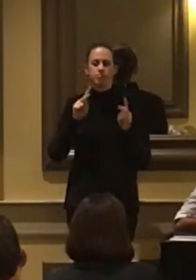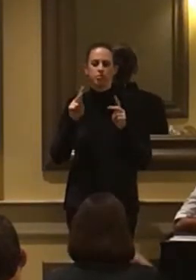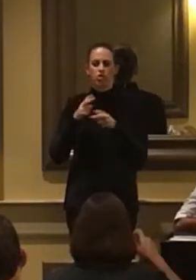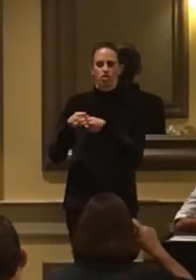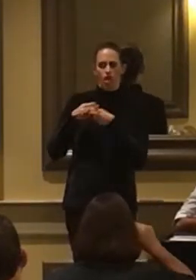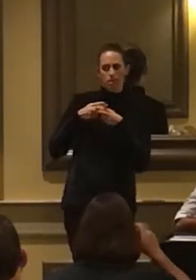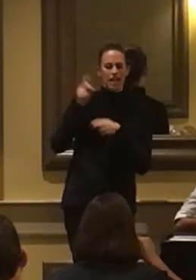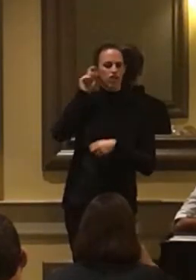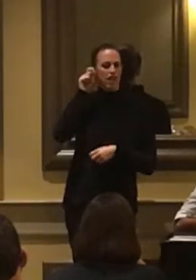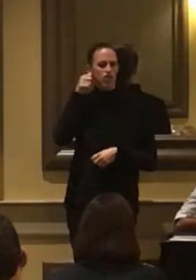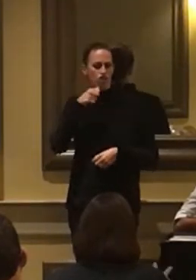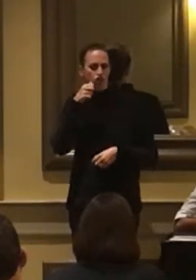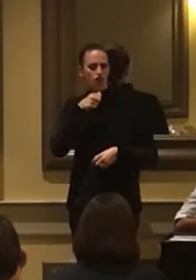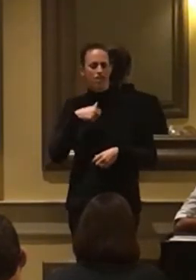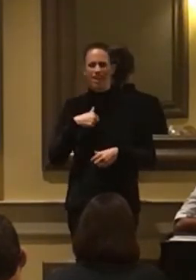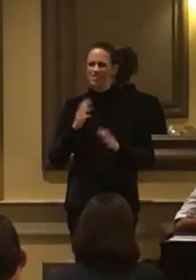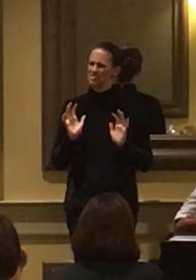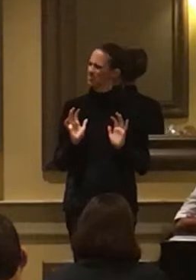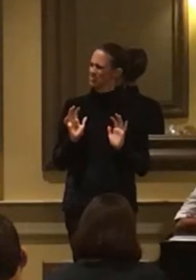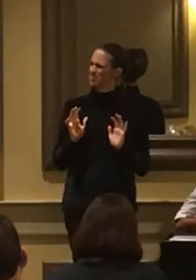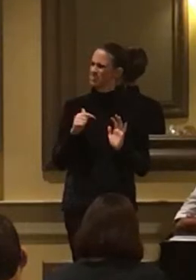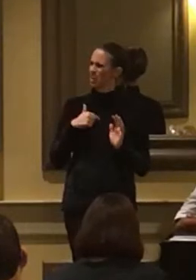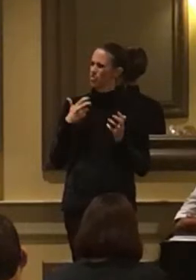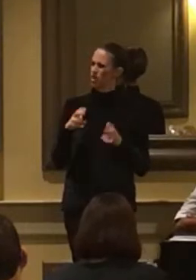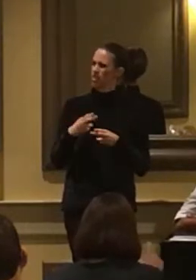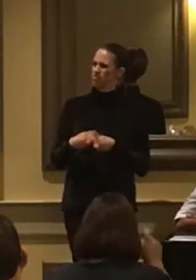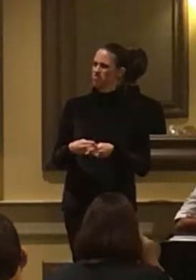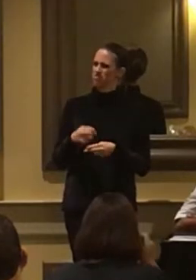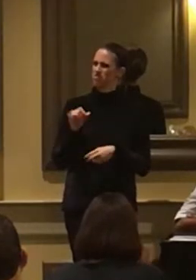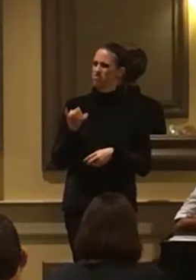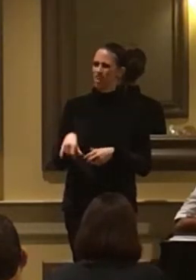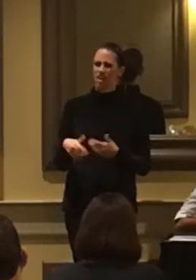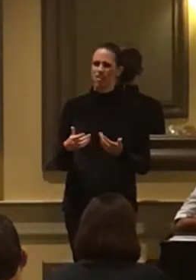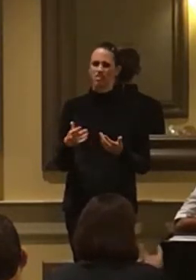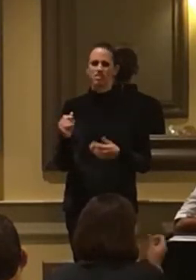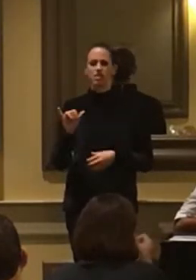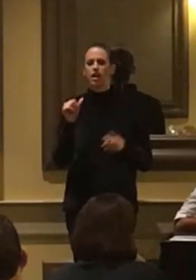and I was like, I don't really want to be that, like Ms Allyson said, I became very insecure